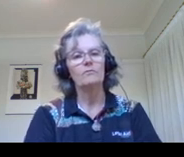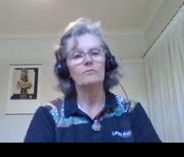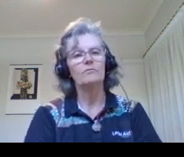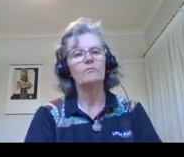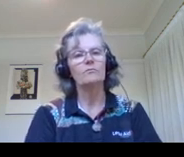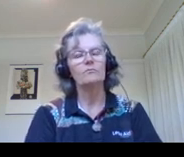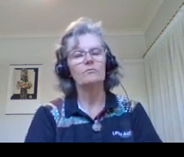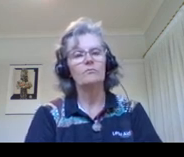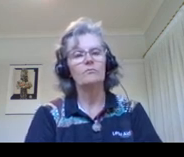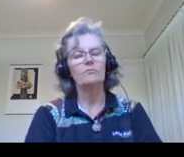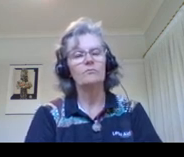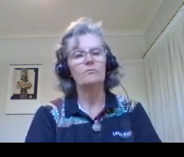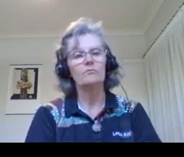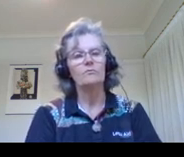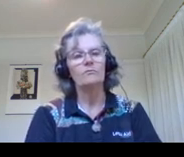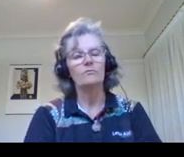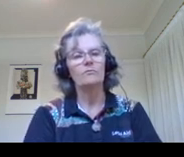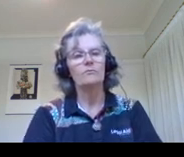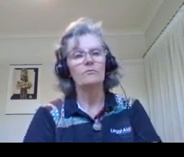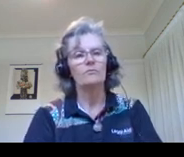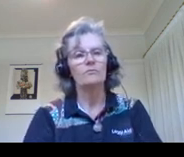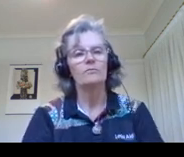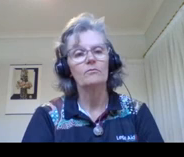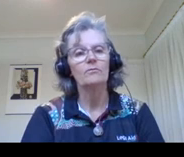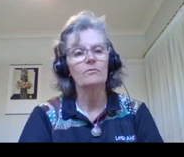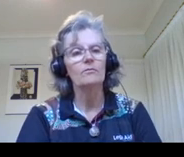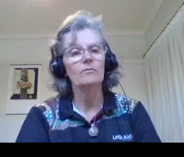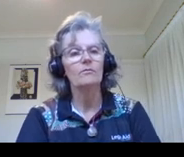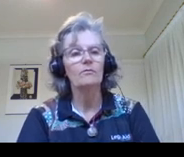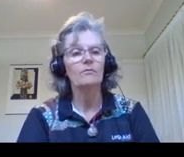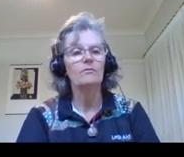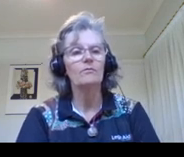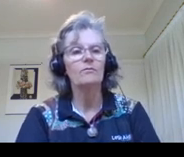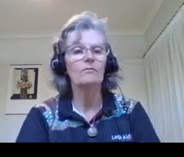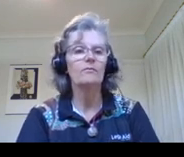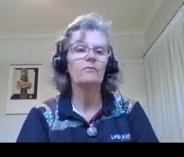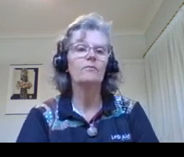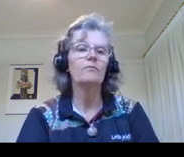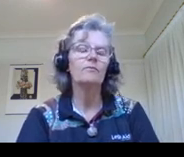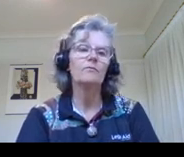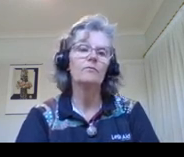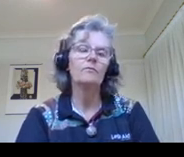want to make sure that all the information that people are putting through especially this is scam